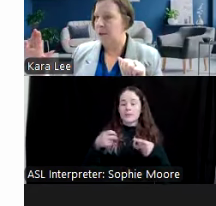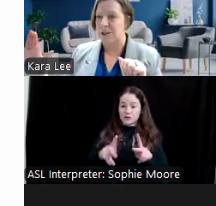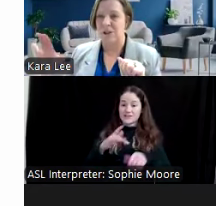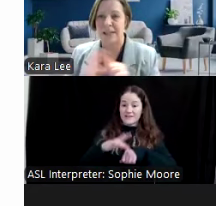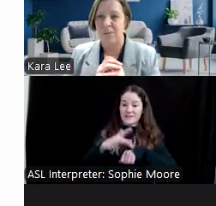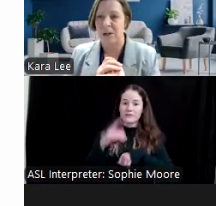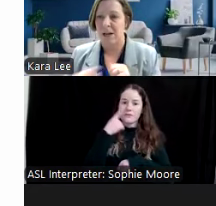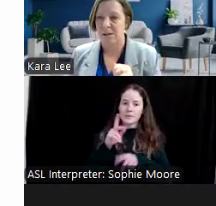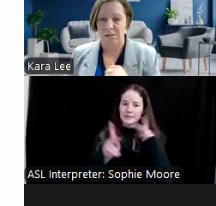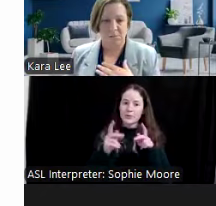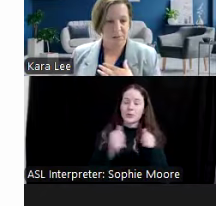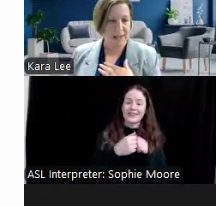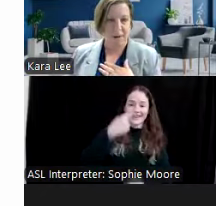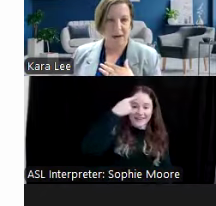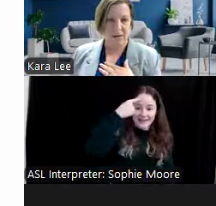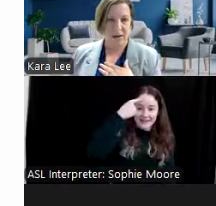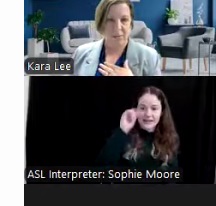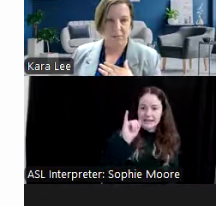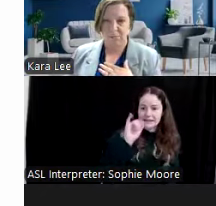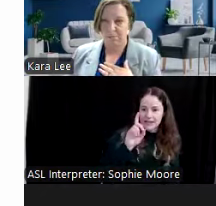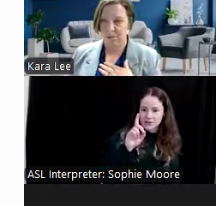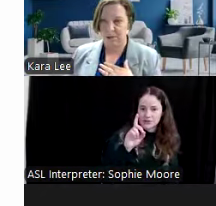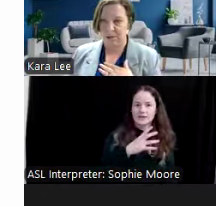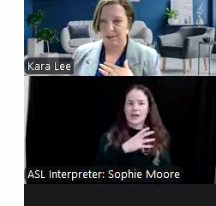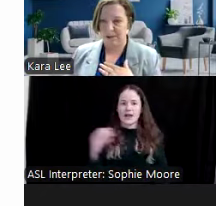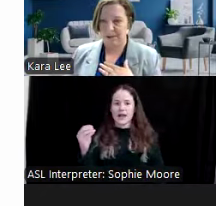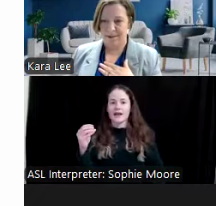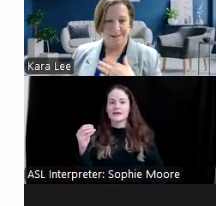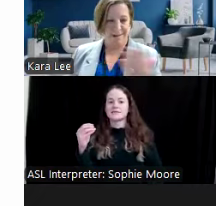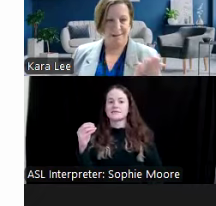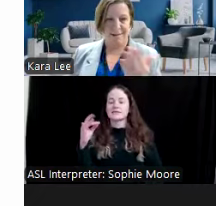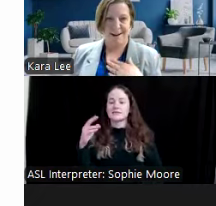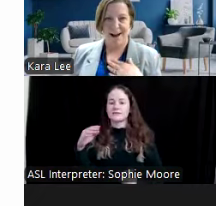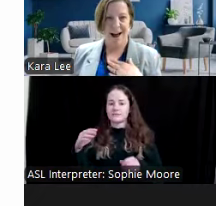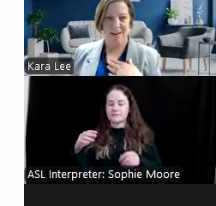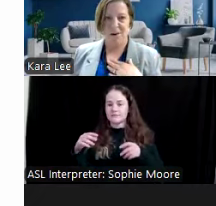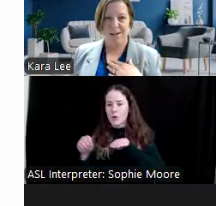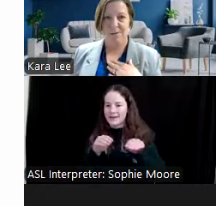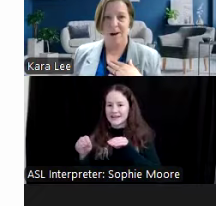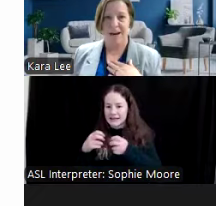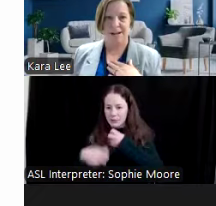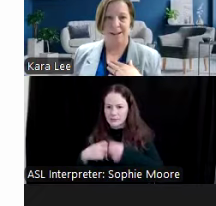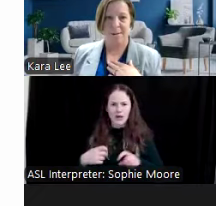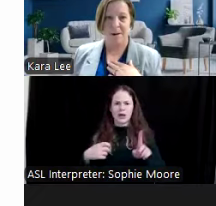someone has Is that my hand up? It is it is your hand. Do I have no idea why my hand is up, but